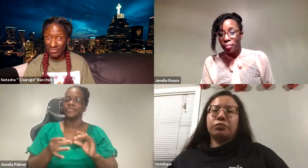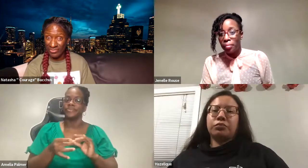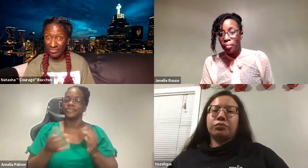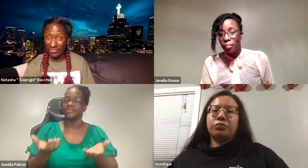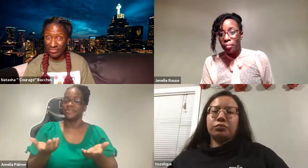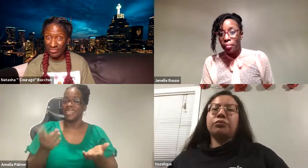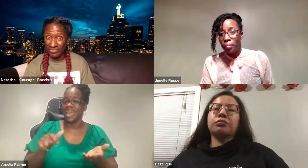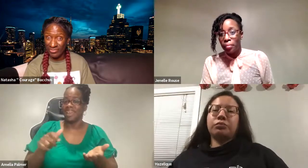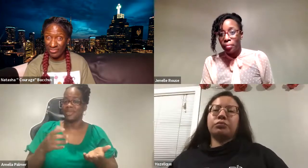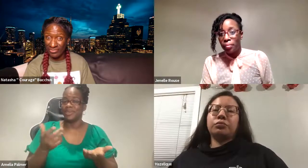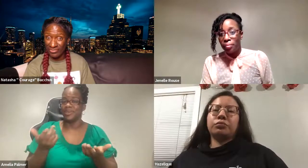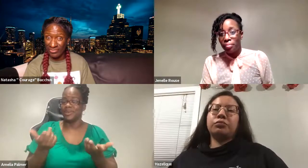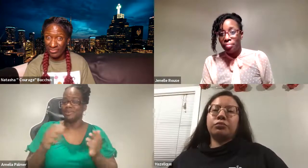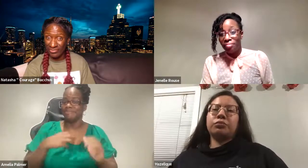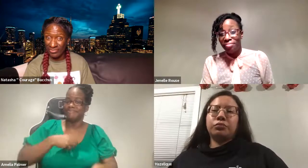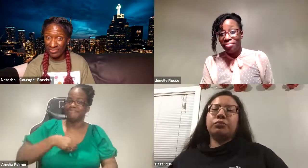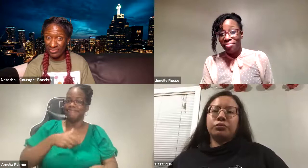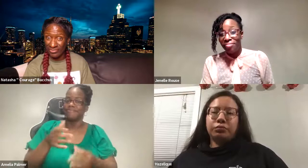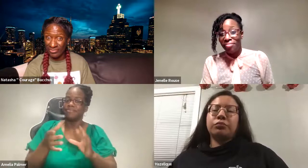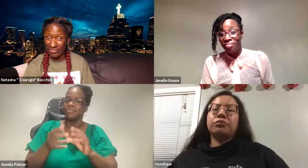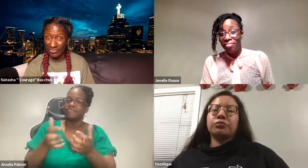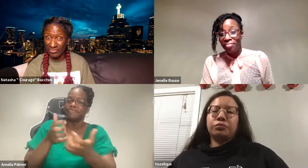if you're used to more of a sedate version of a language like asl,